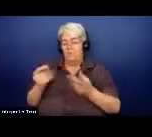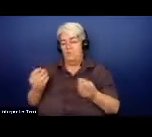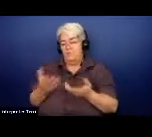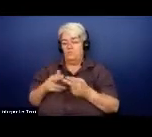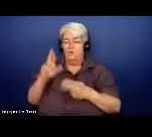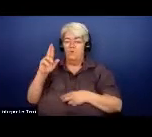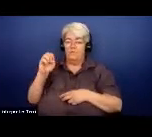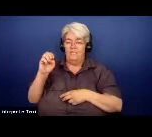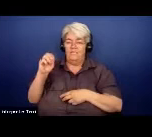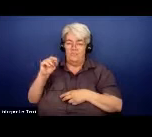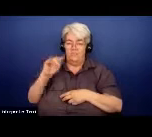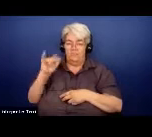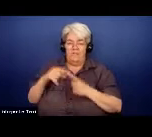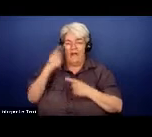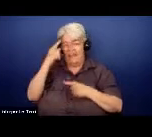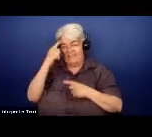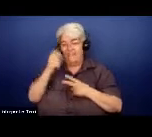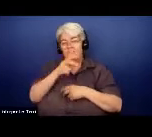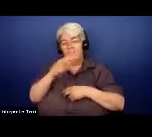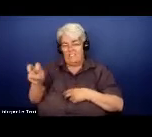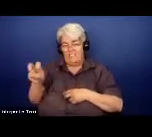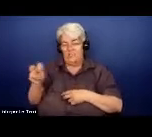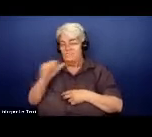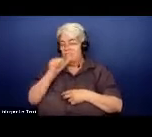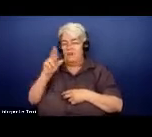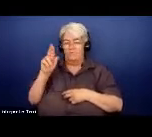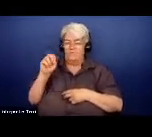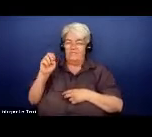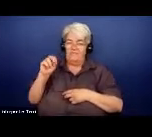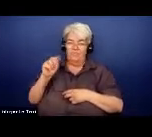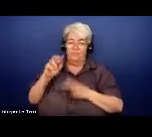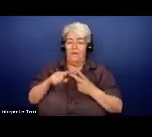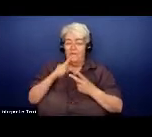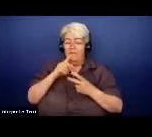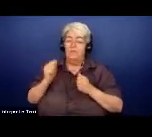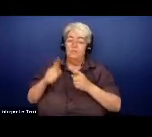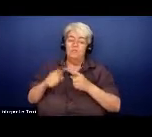I tend to think about it as transitions. And then into probation or community supervision